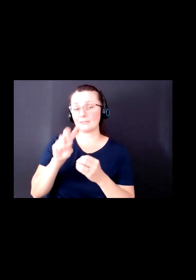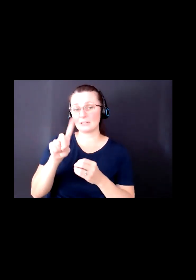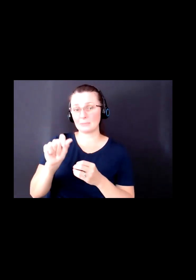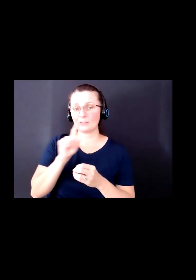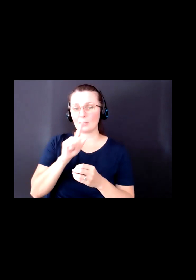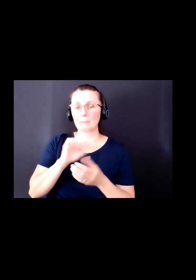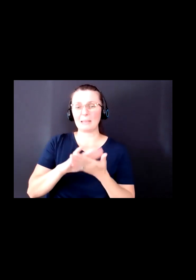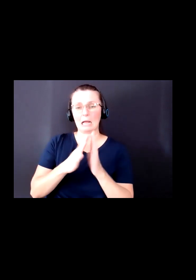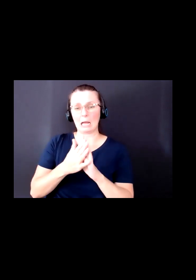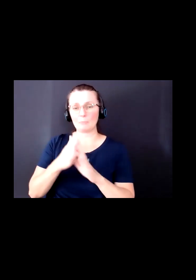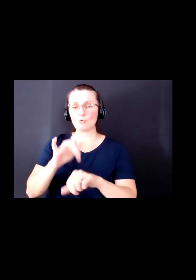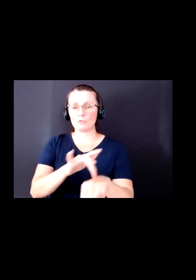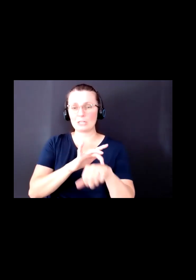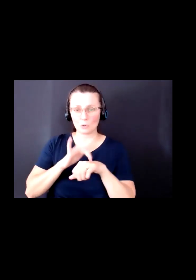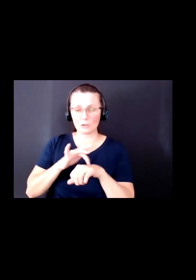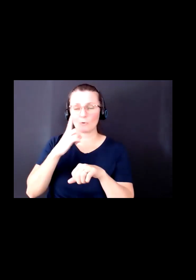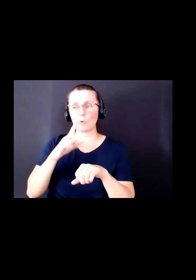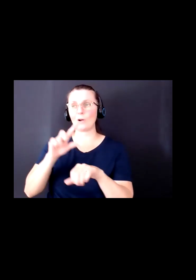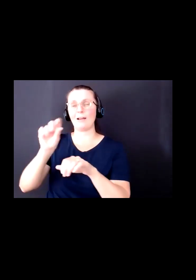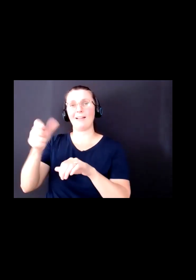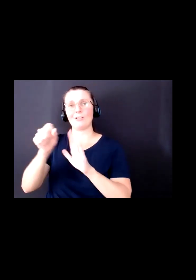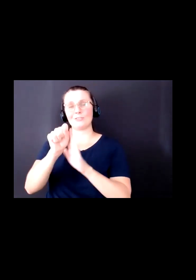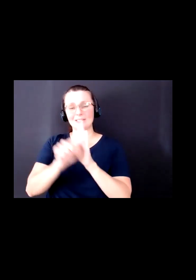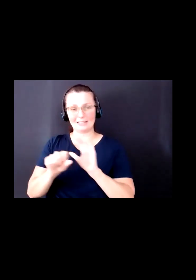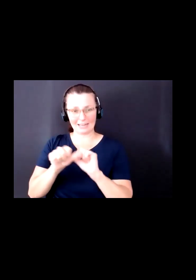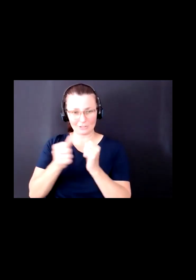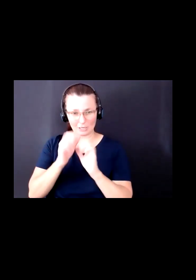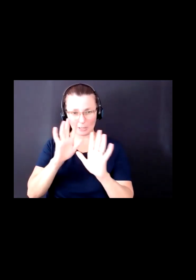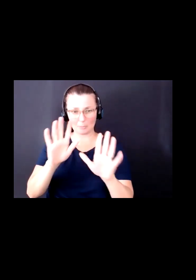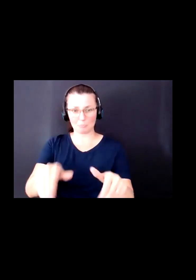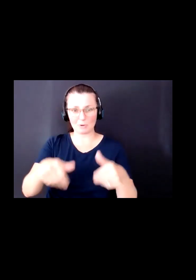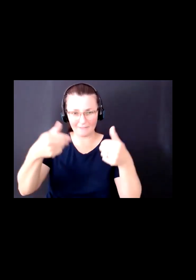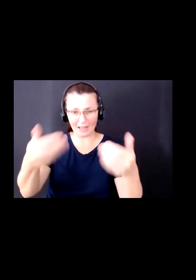municipalities and general public by providing training on matters